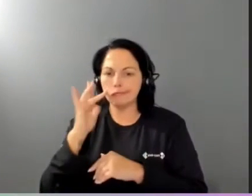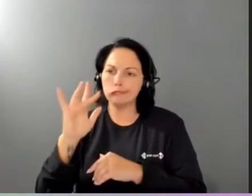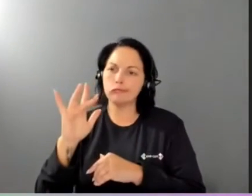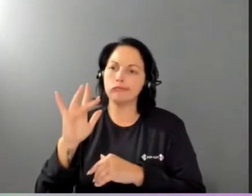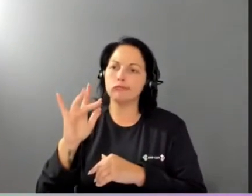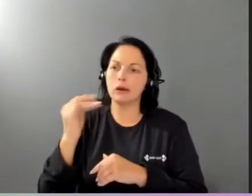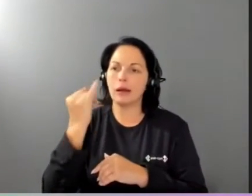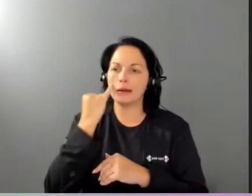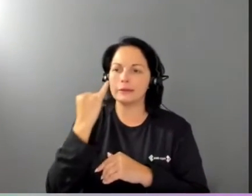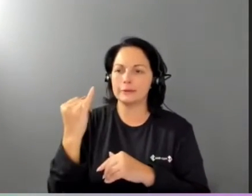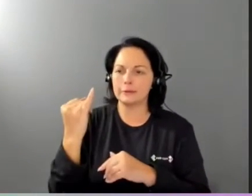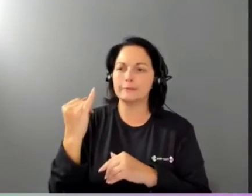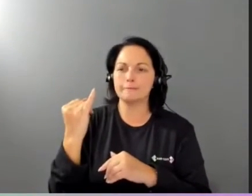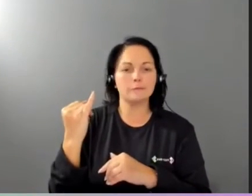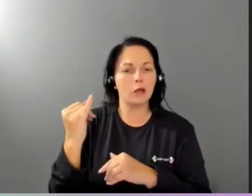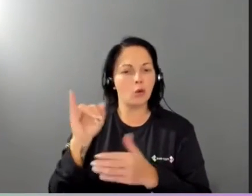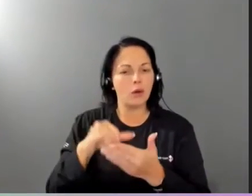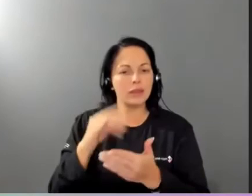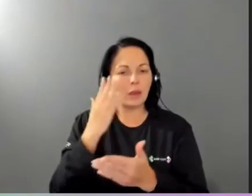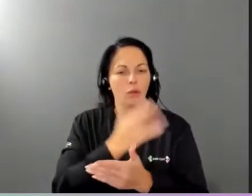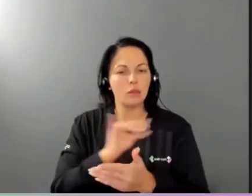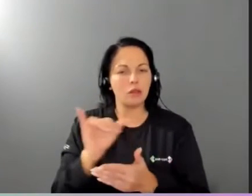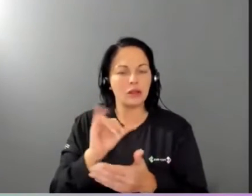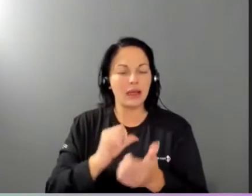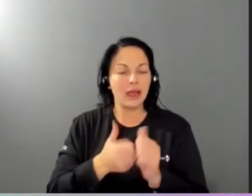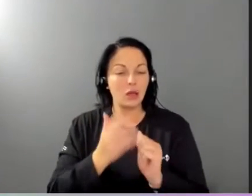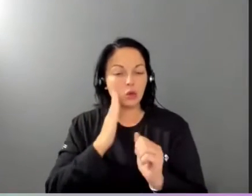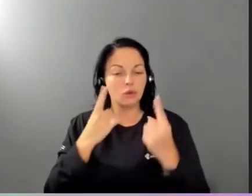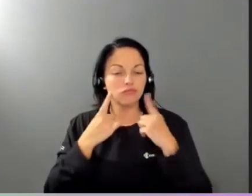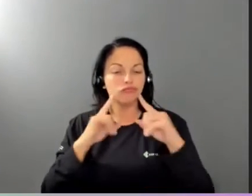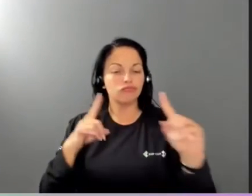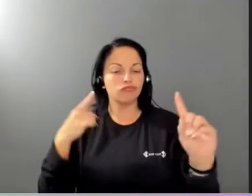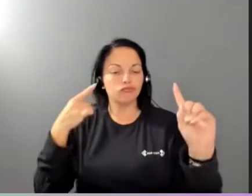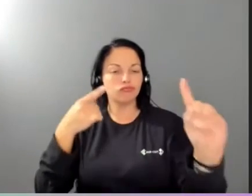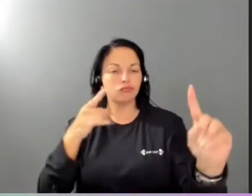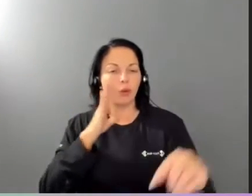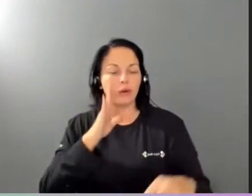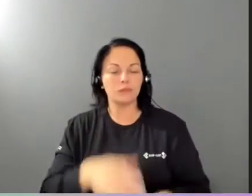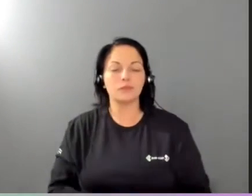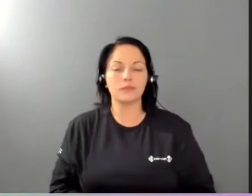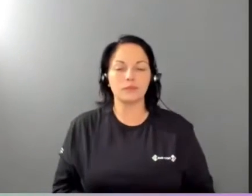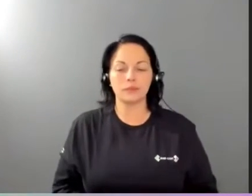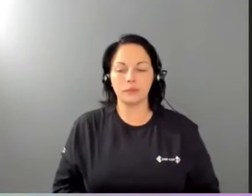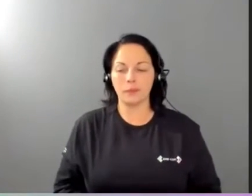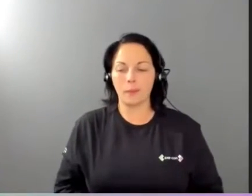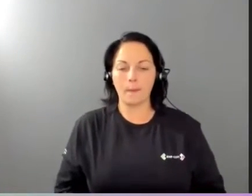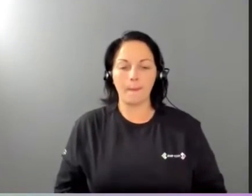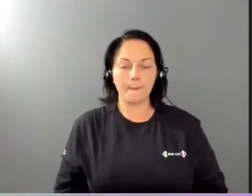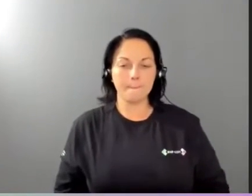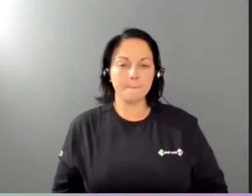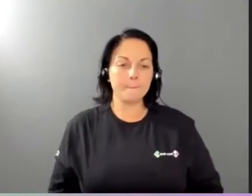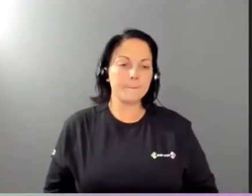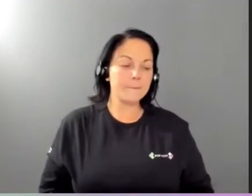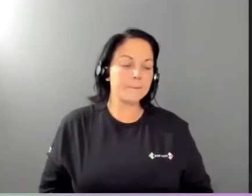to get there as an organization, the maturity model is a brilliant framework to help you figure out what that road map is